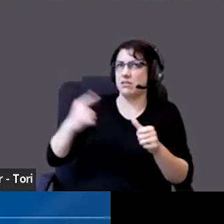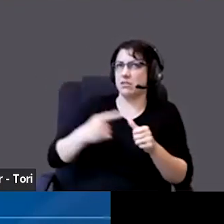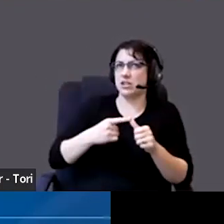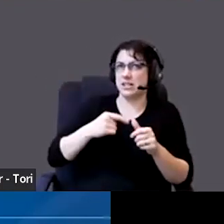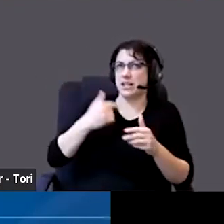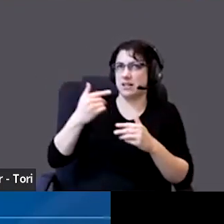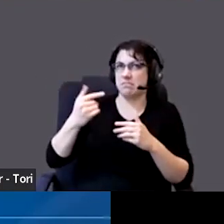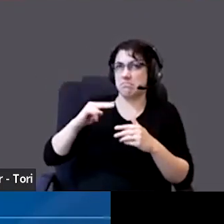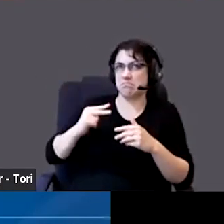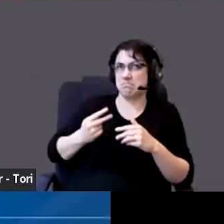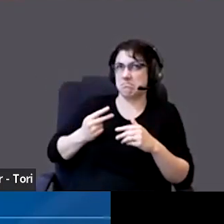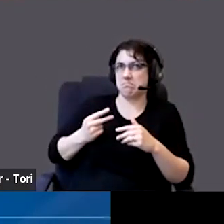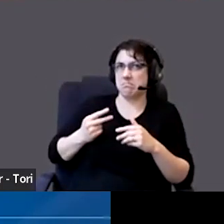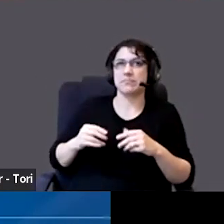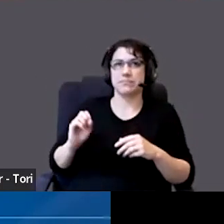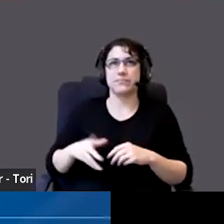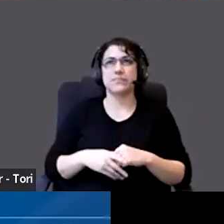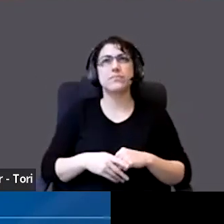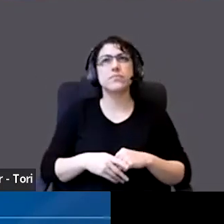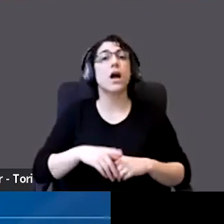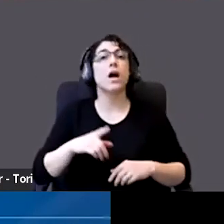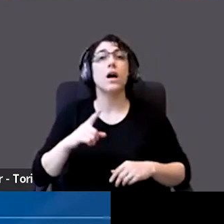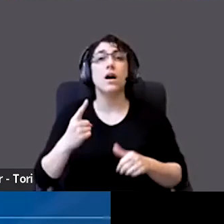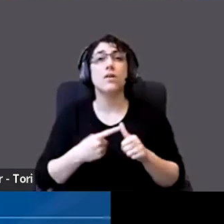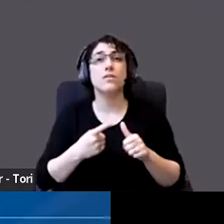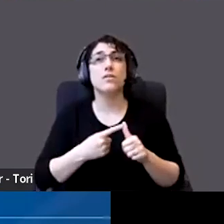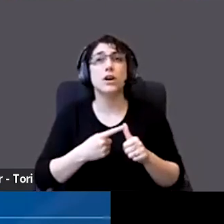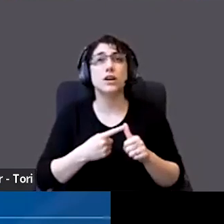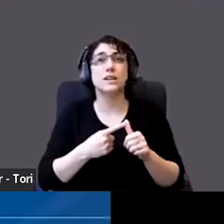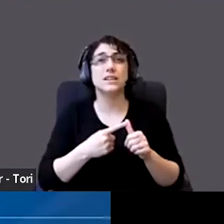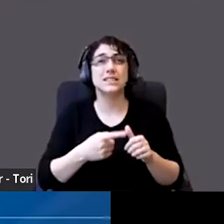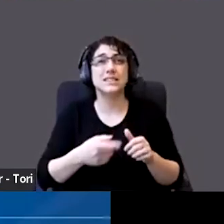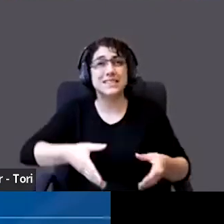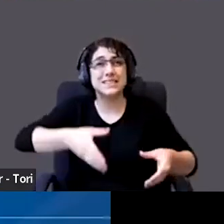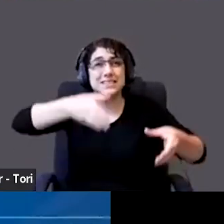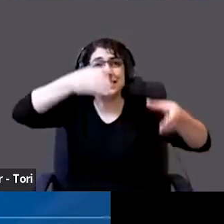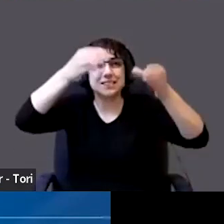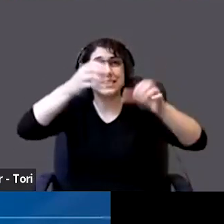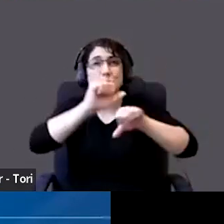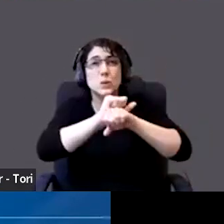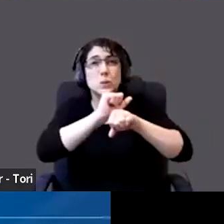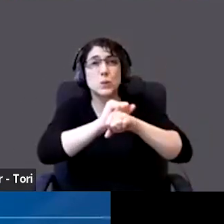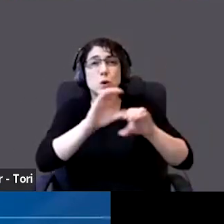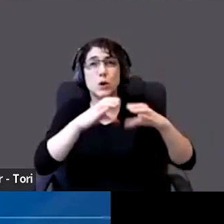So this expertise the workgroup. We're looking at people with clinical experience,